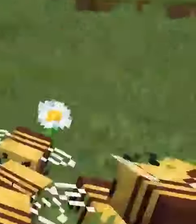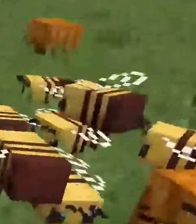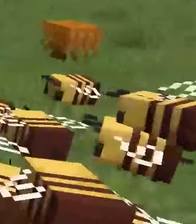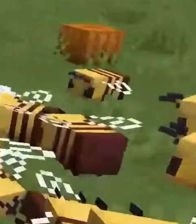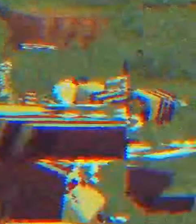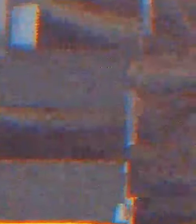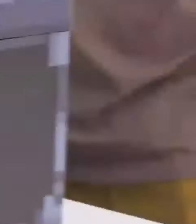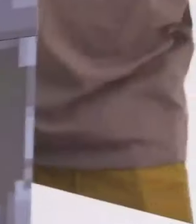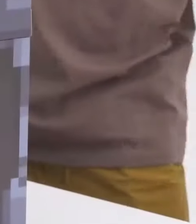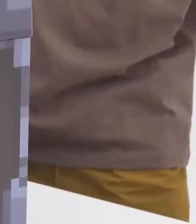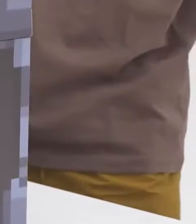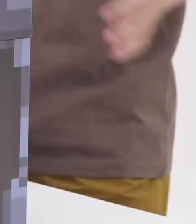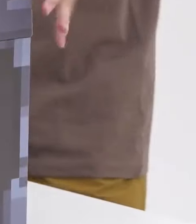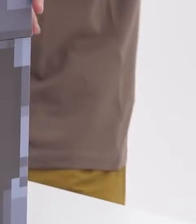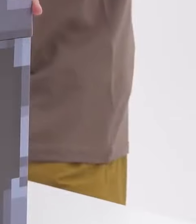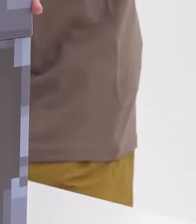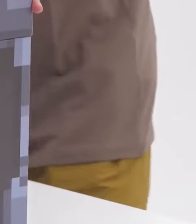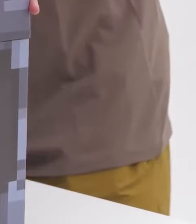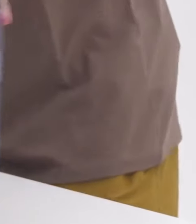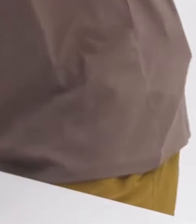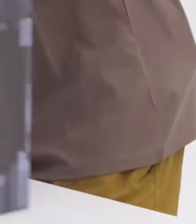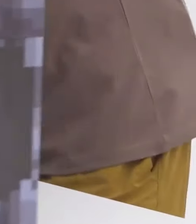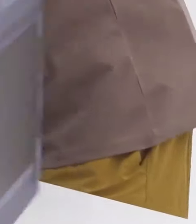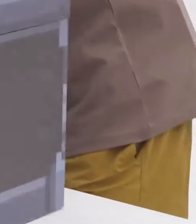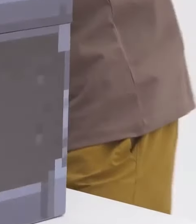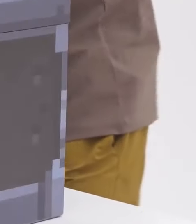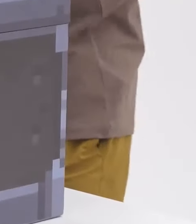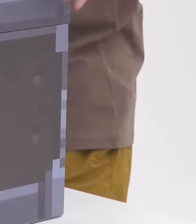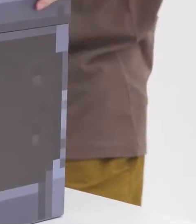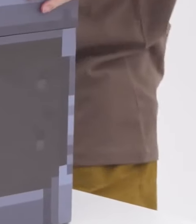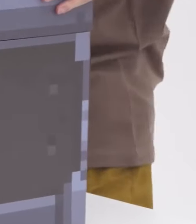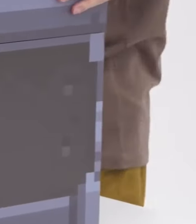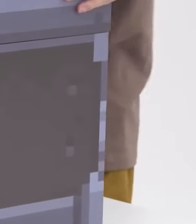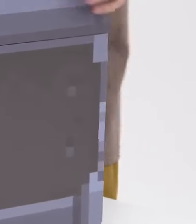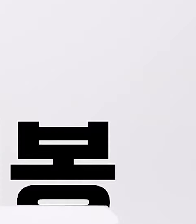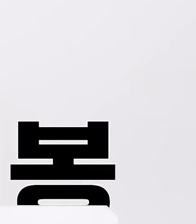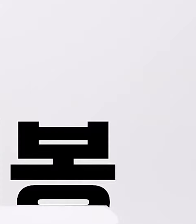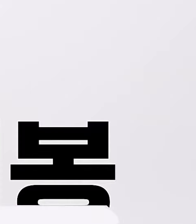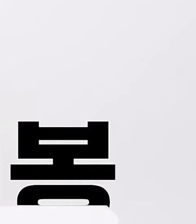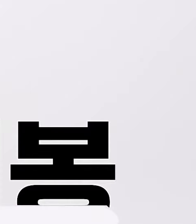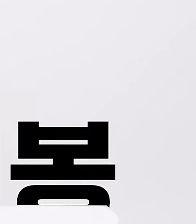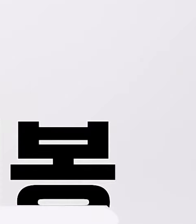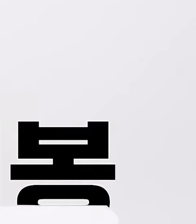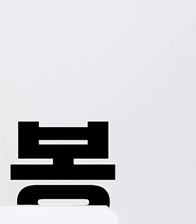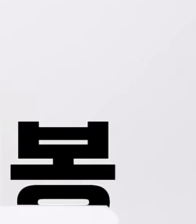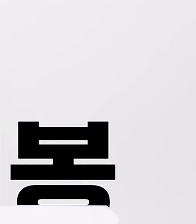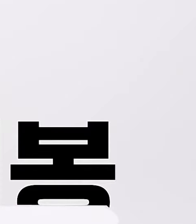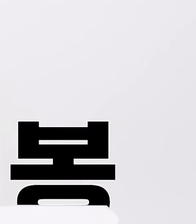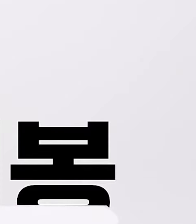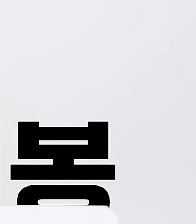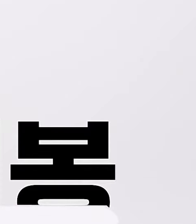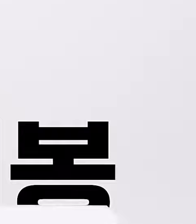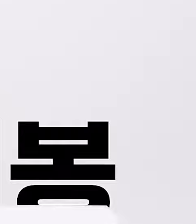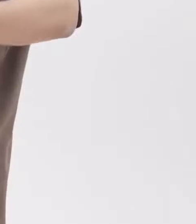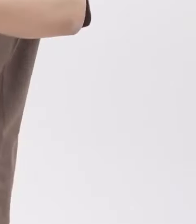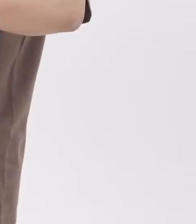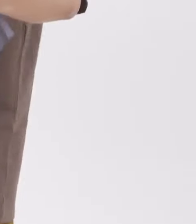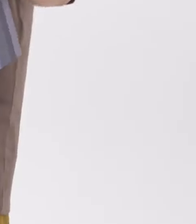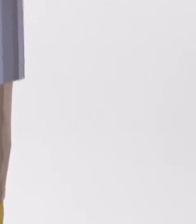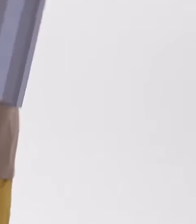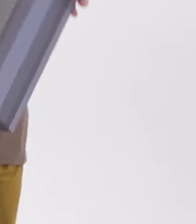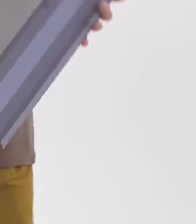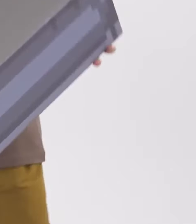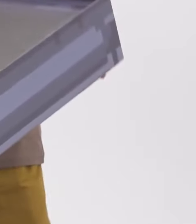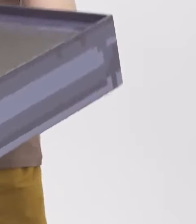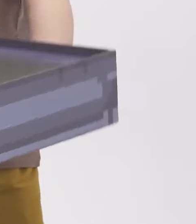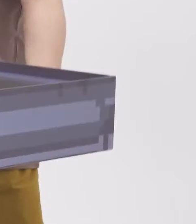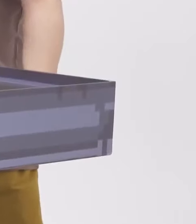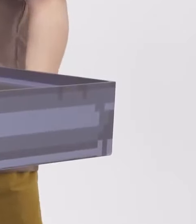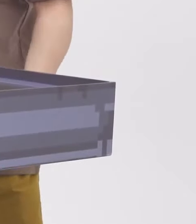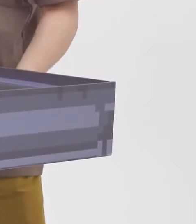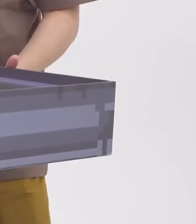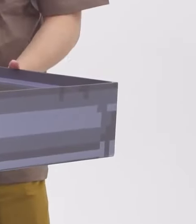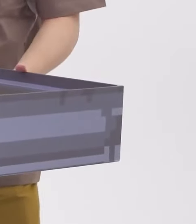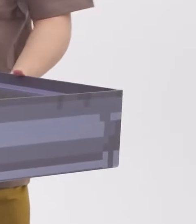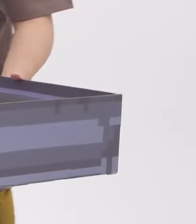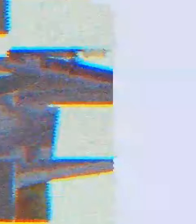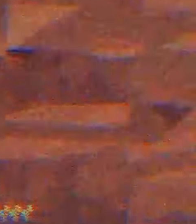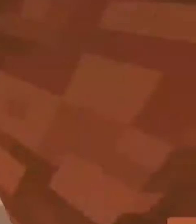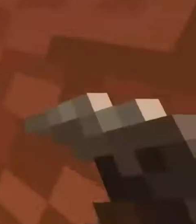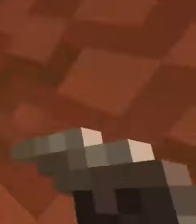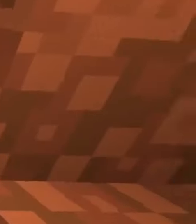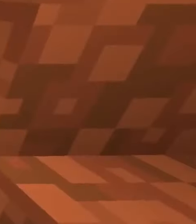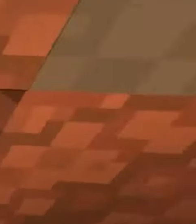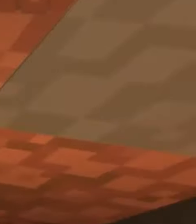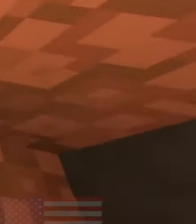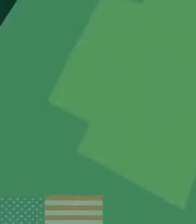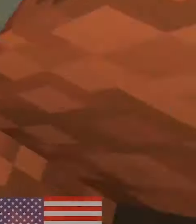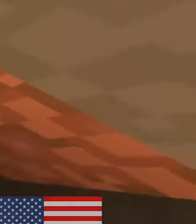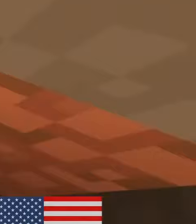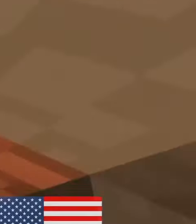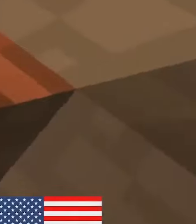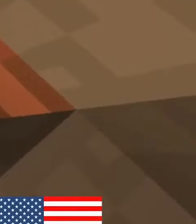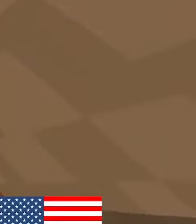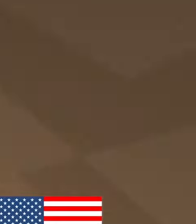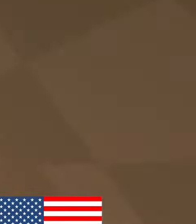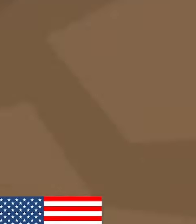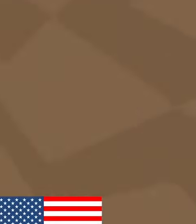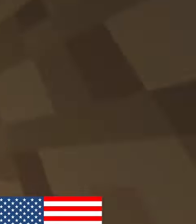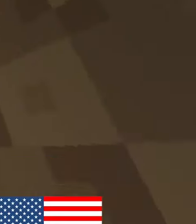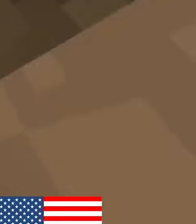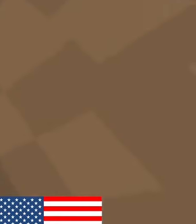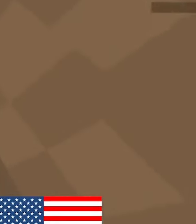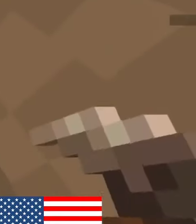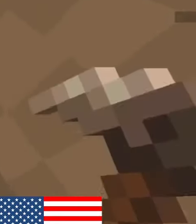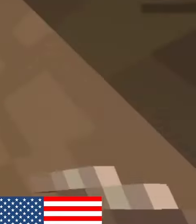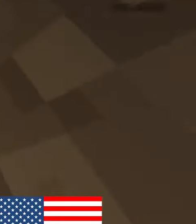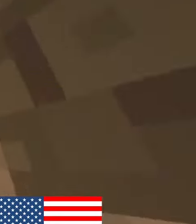THESE BEES.